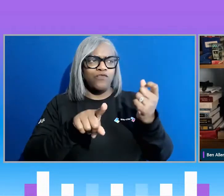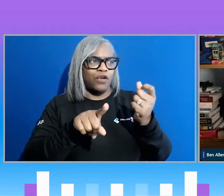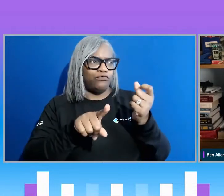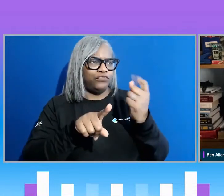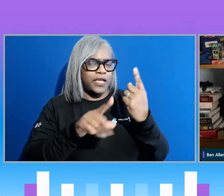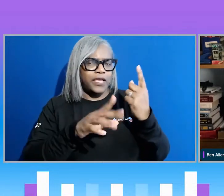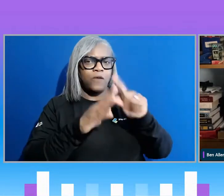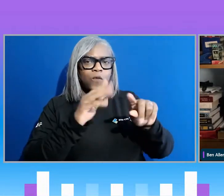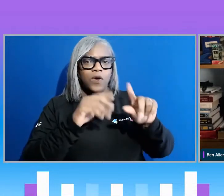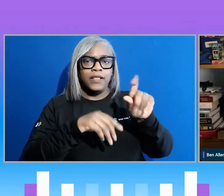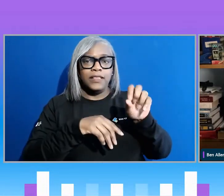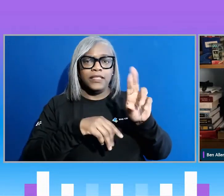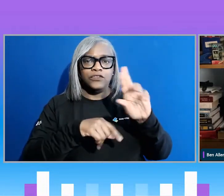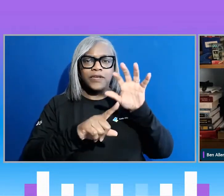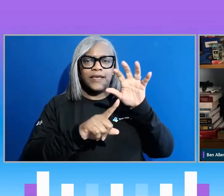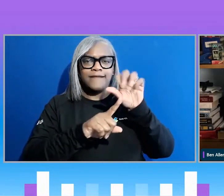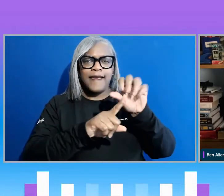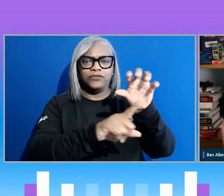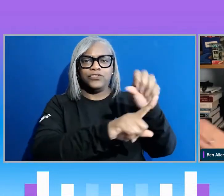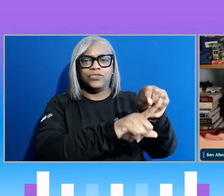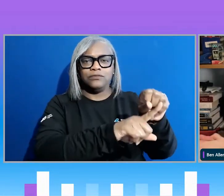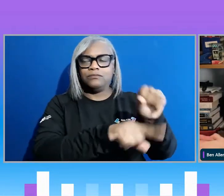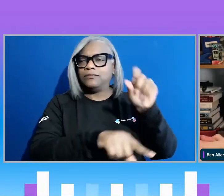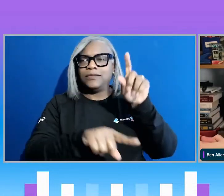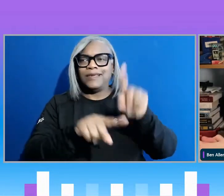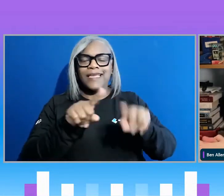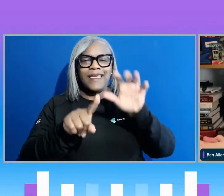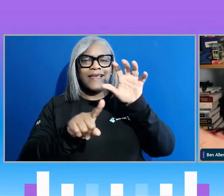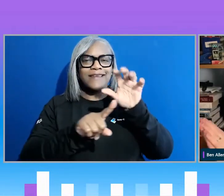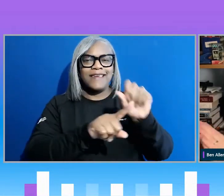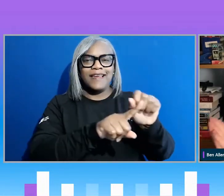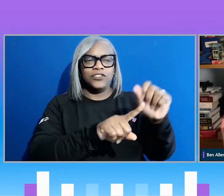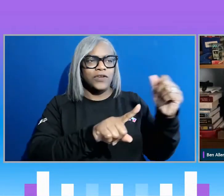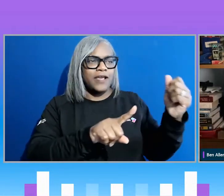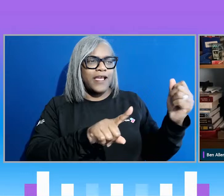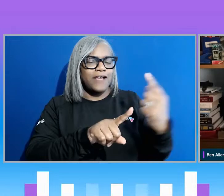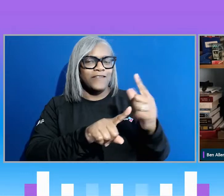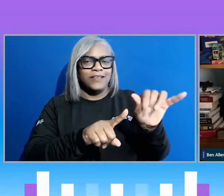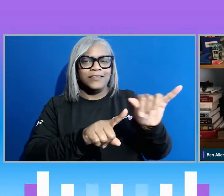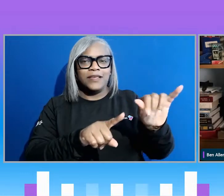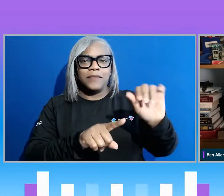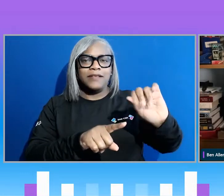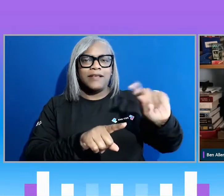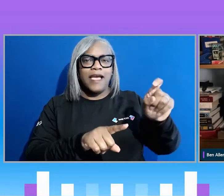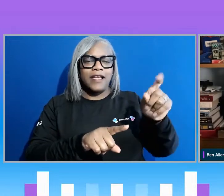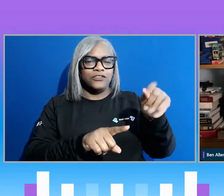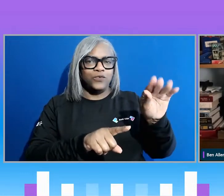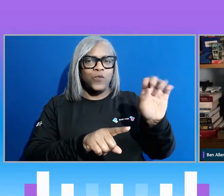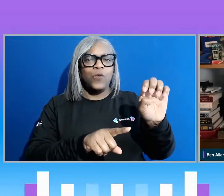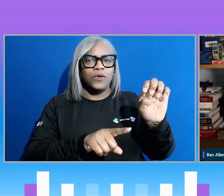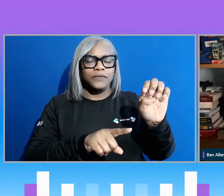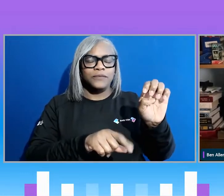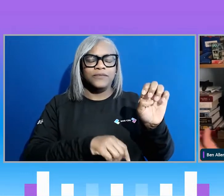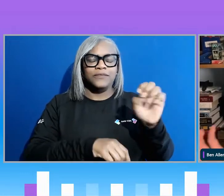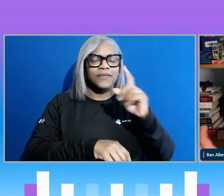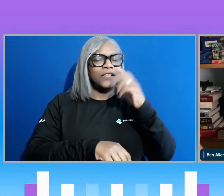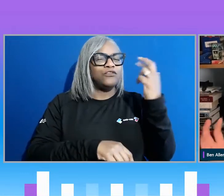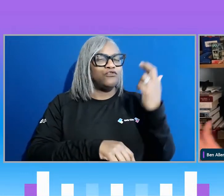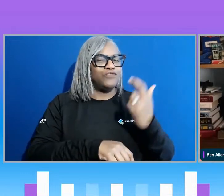the linter can catch, because it can't catch everything that X Corps can catch. Right. And the